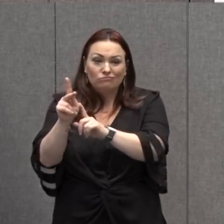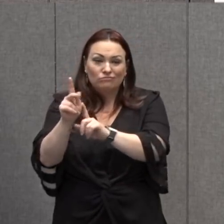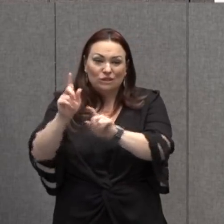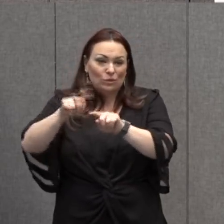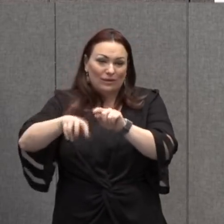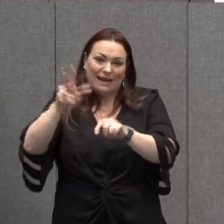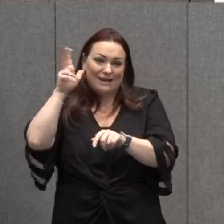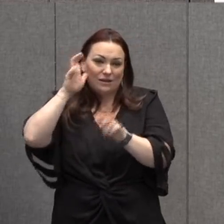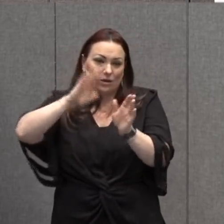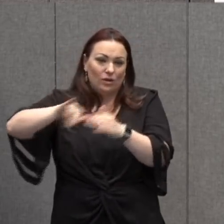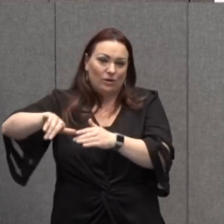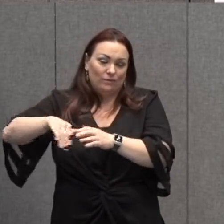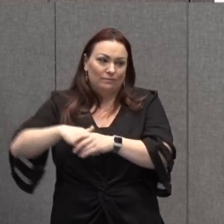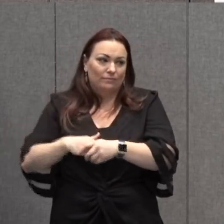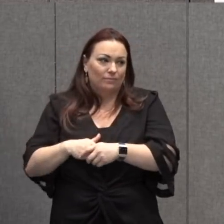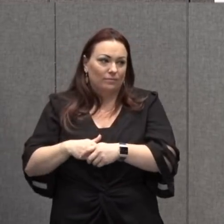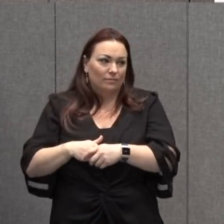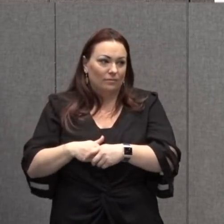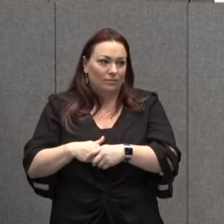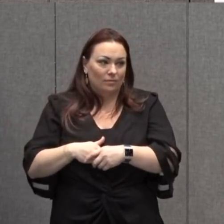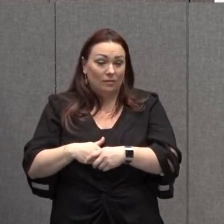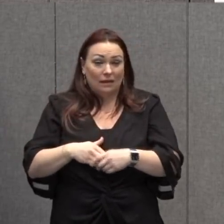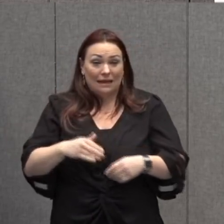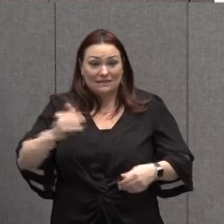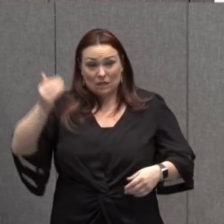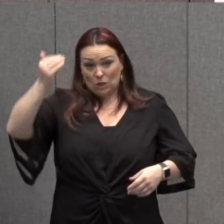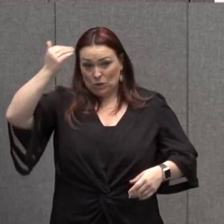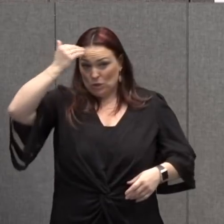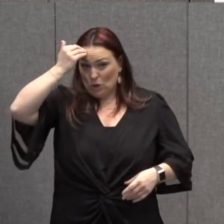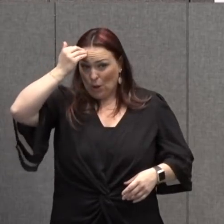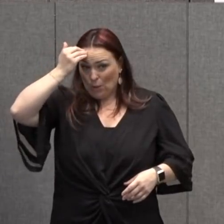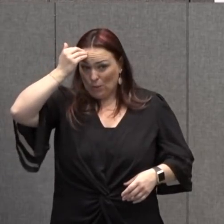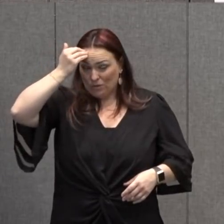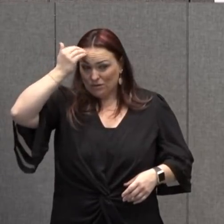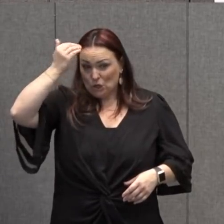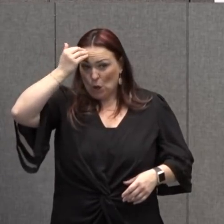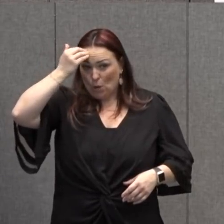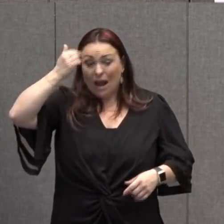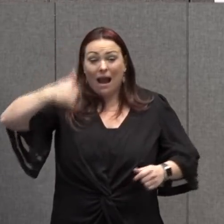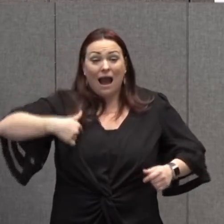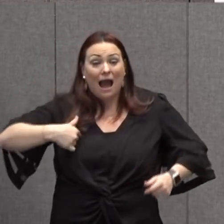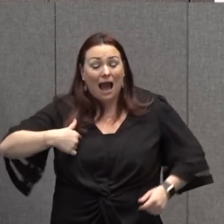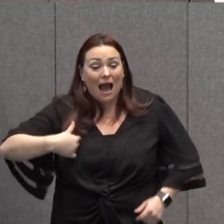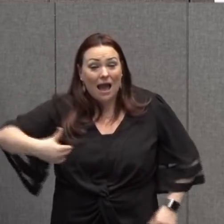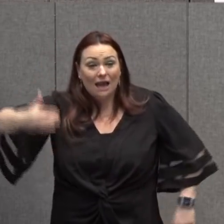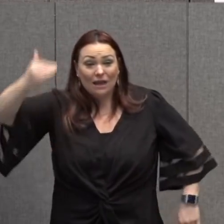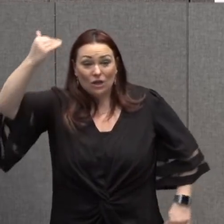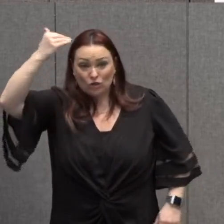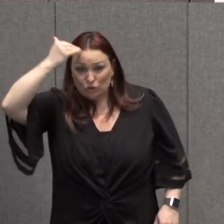But it's know, like I know this is know. Not the N-O one, that one's this.